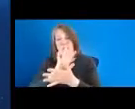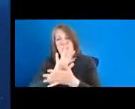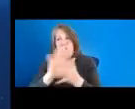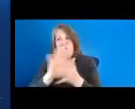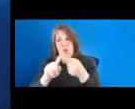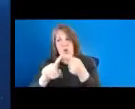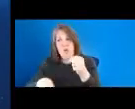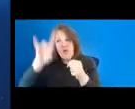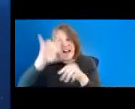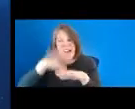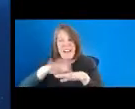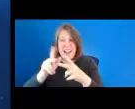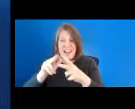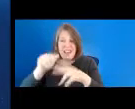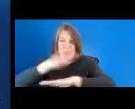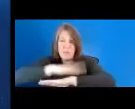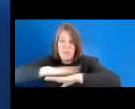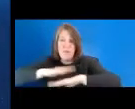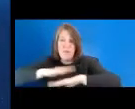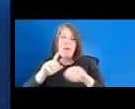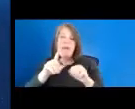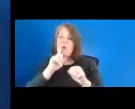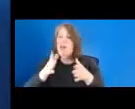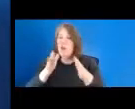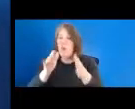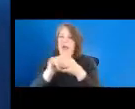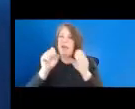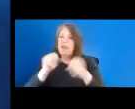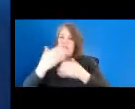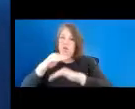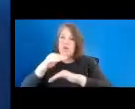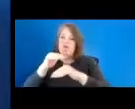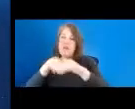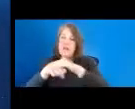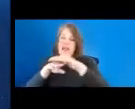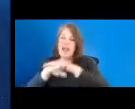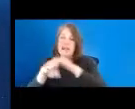16:28:54 those platforms, there are ways that you can restrict access but still allow it